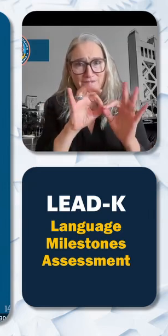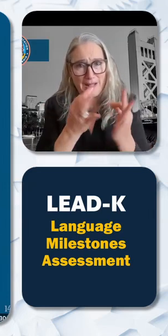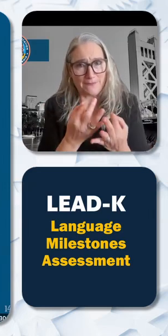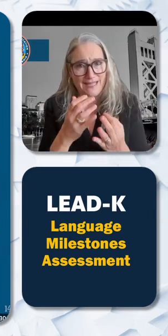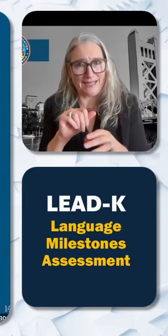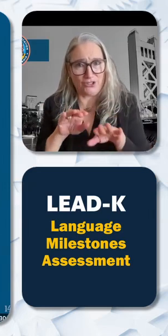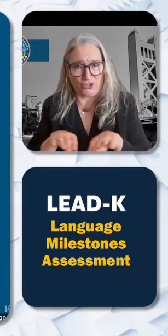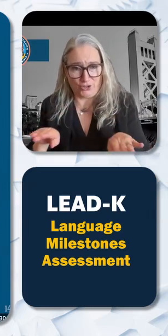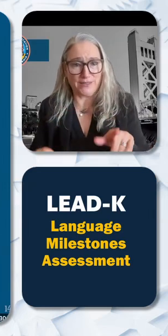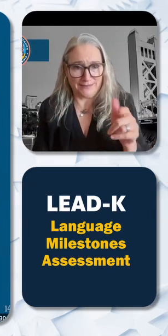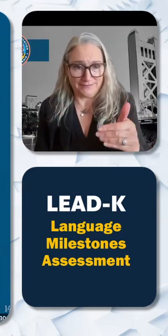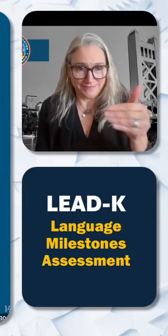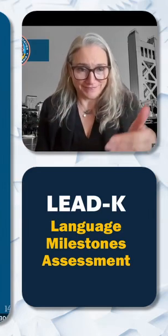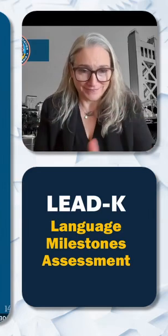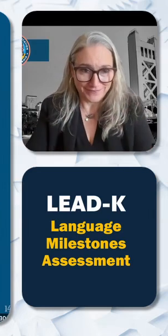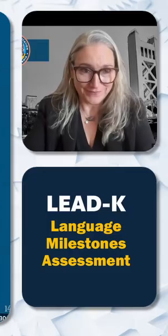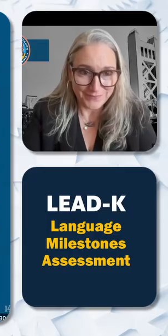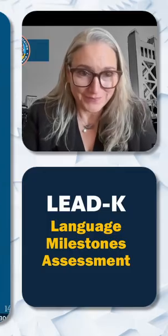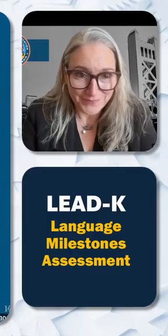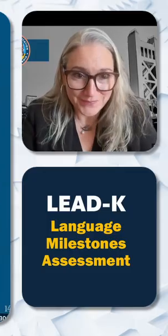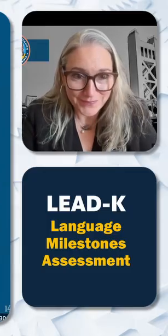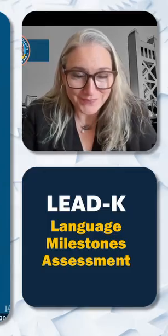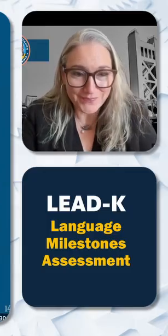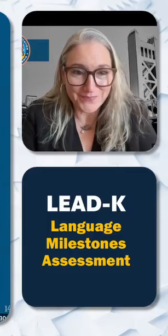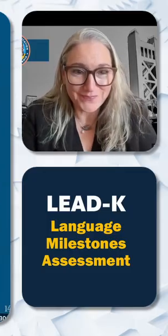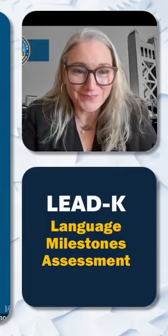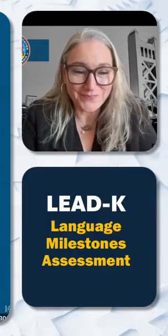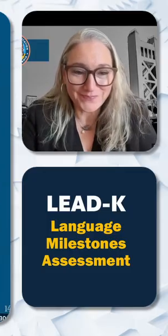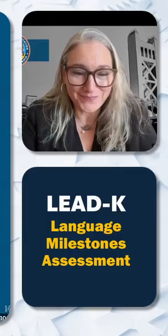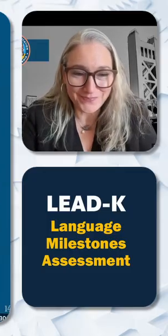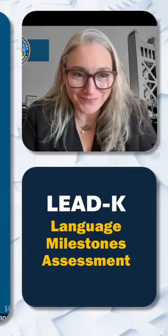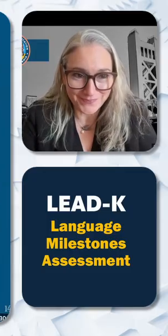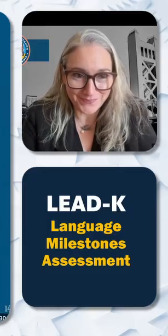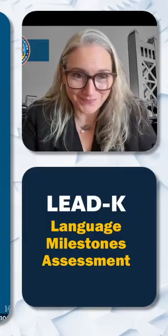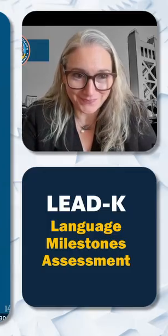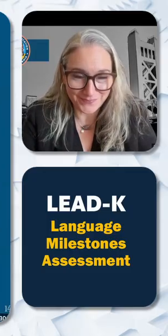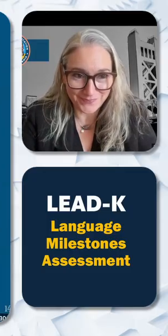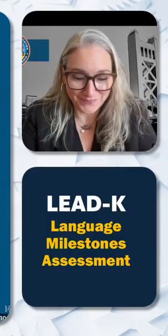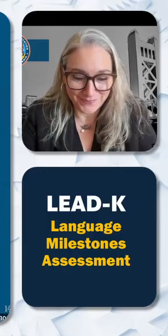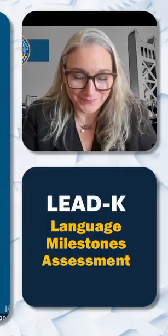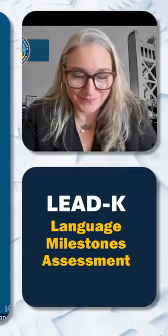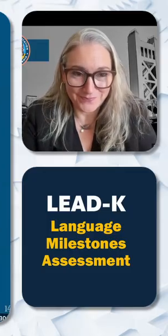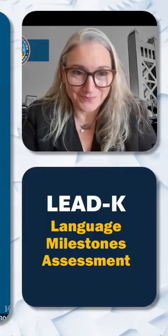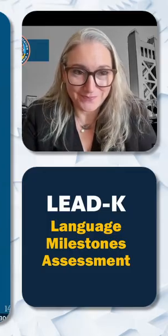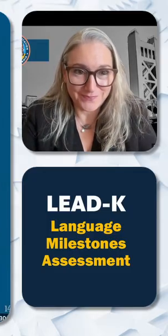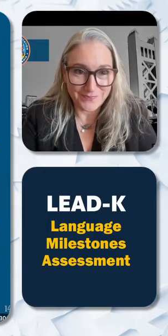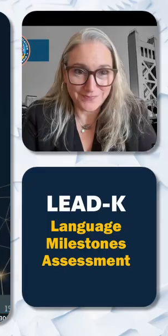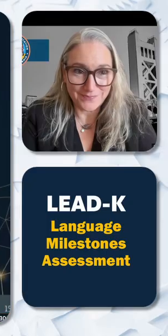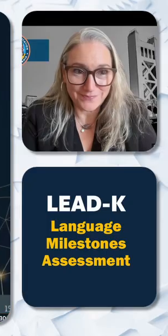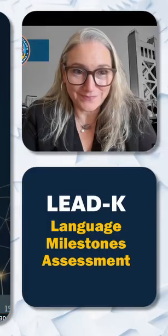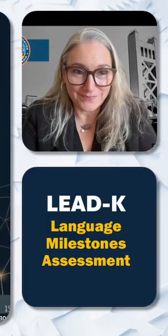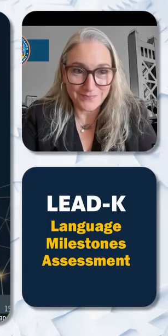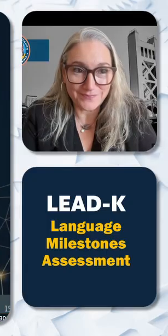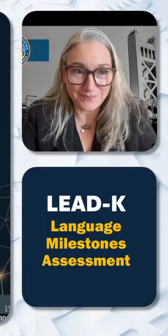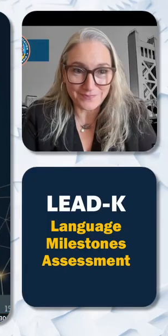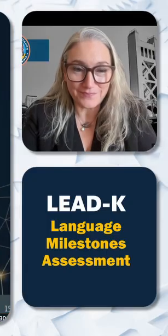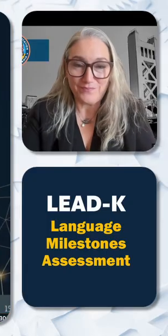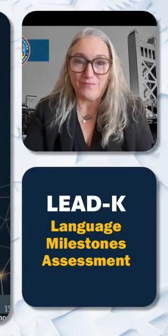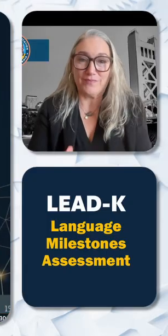and this is the first one. How does SB 210 help deaf families and their children? Next slide.